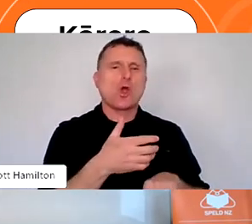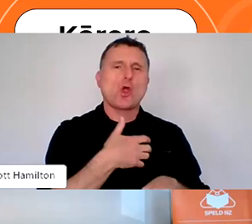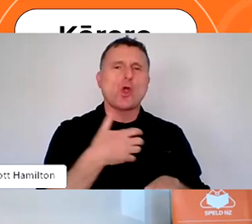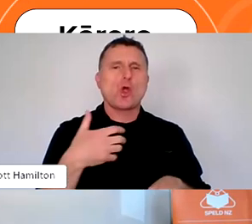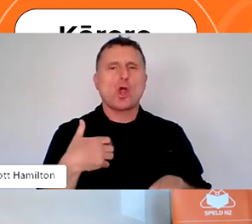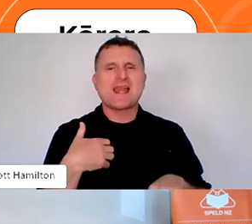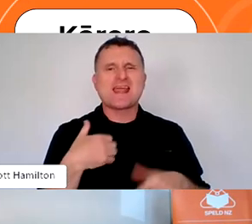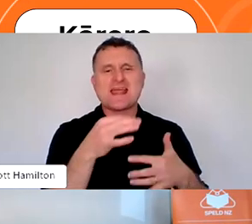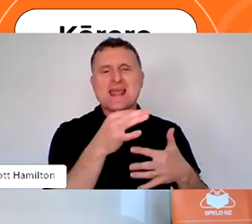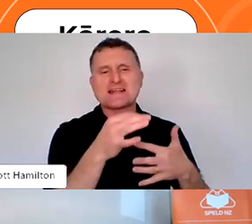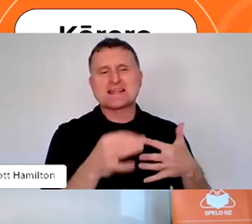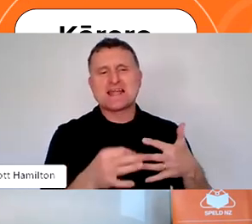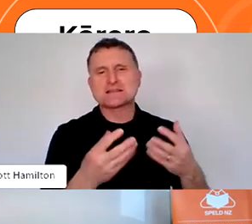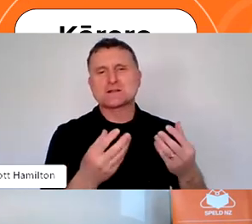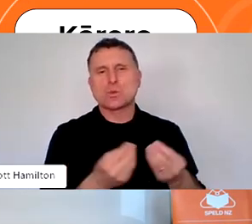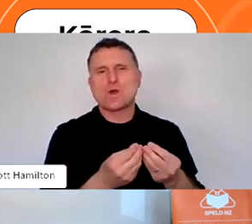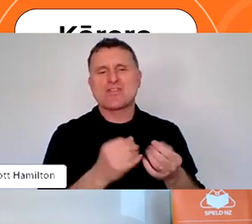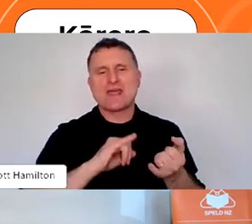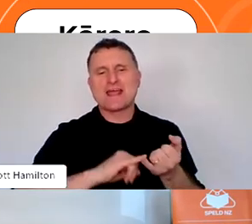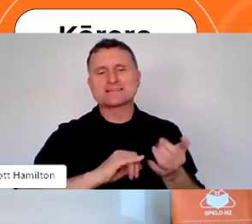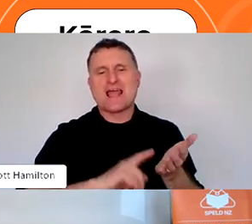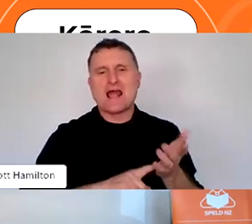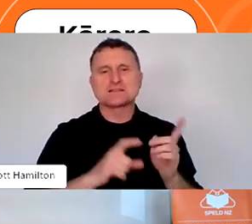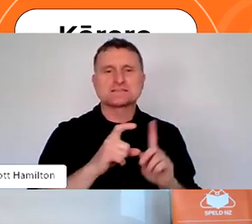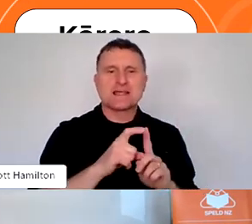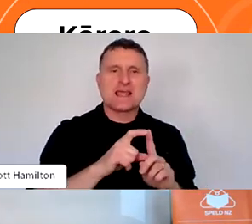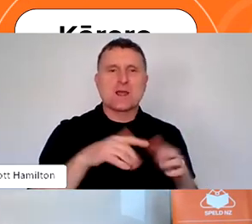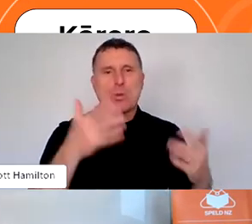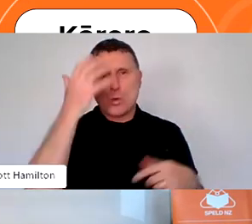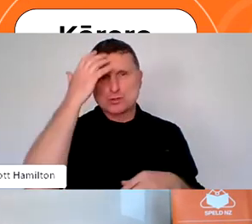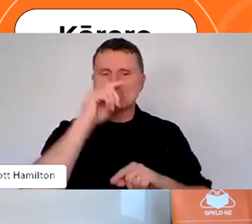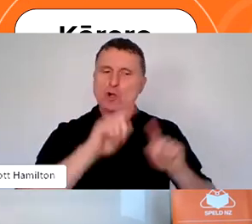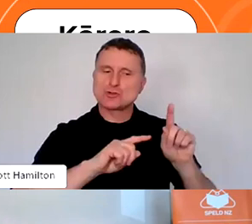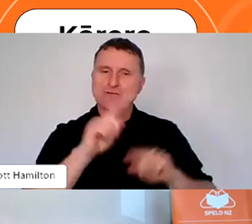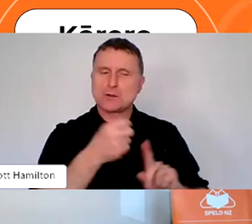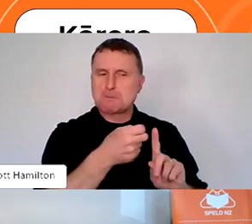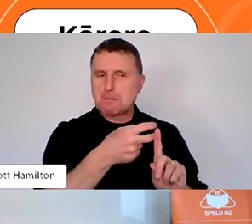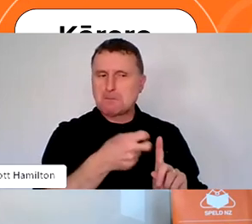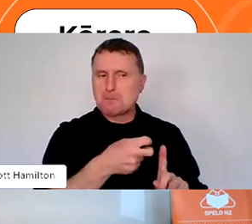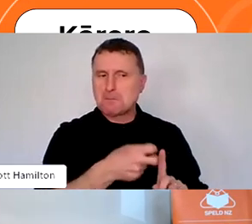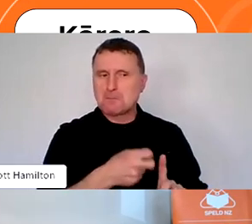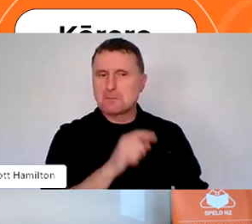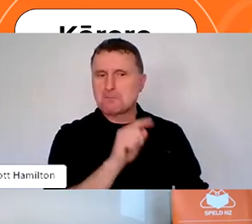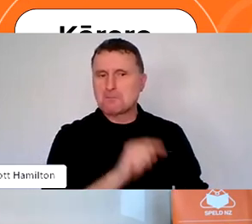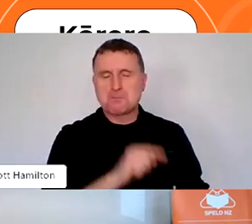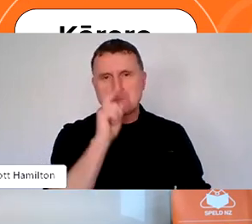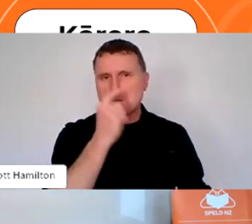SLD and other neurodiversity. But certainly in the ECE setting, without